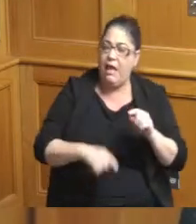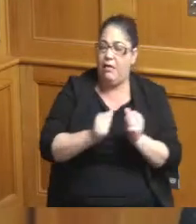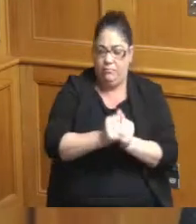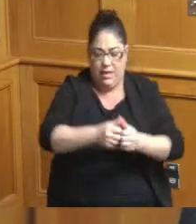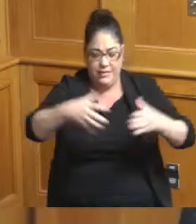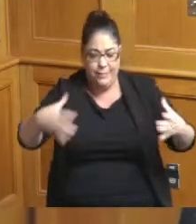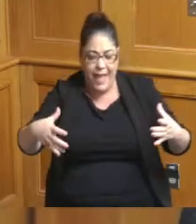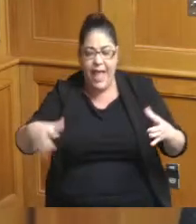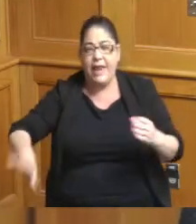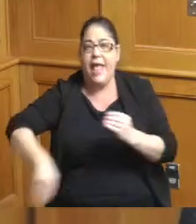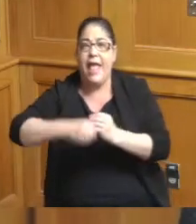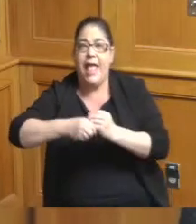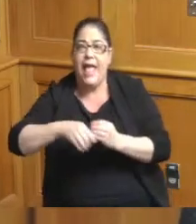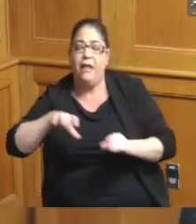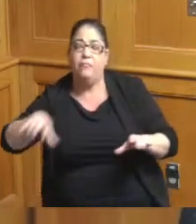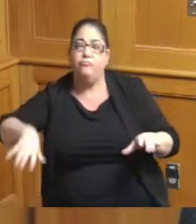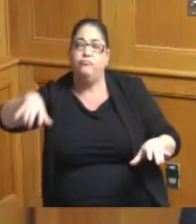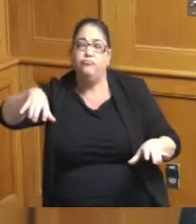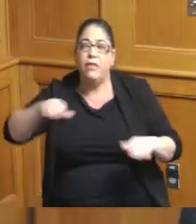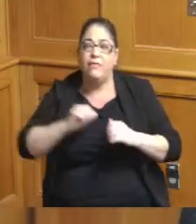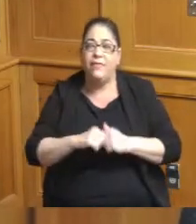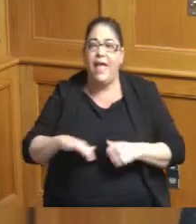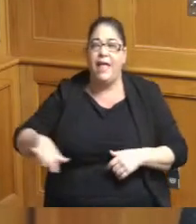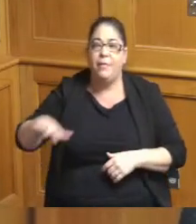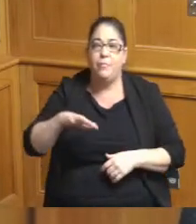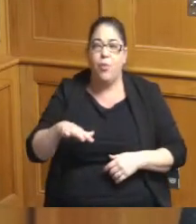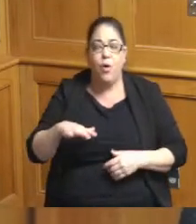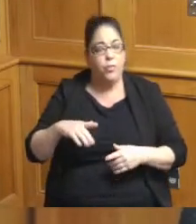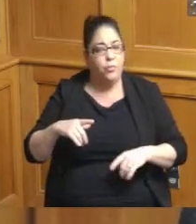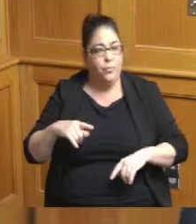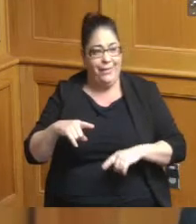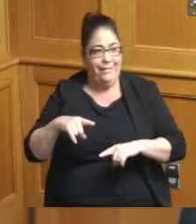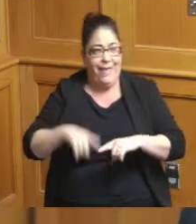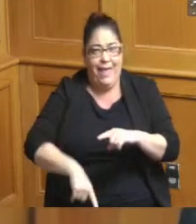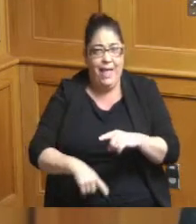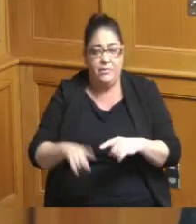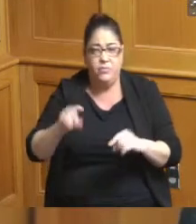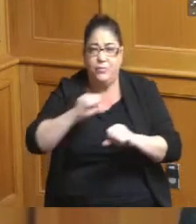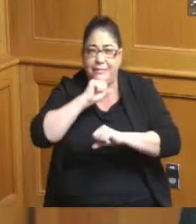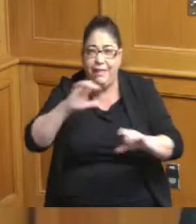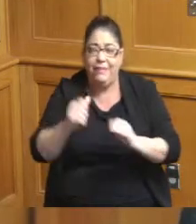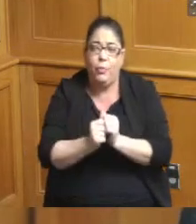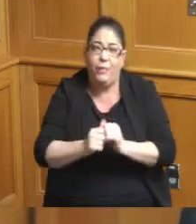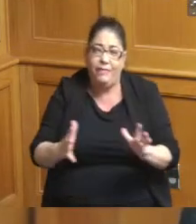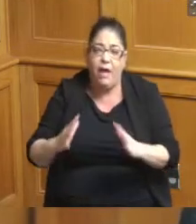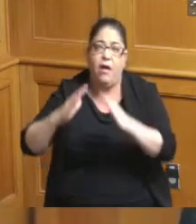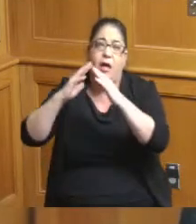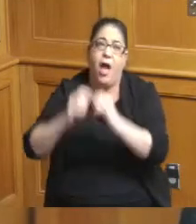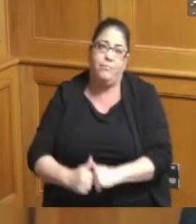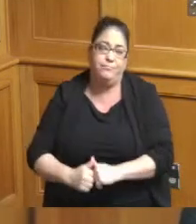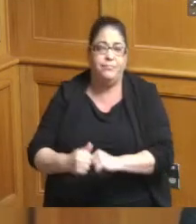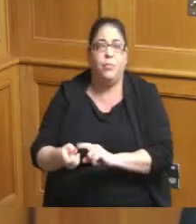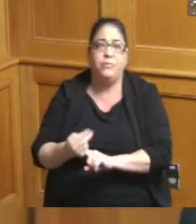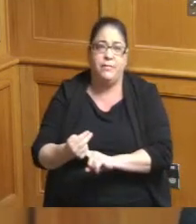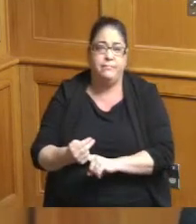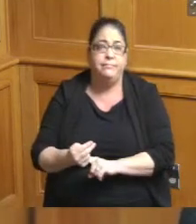plan for the revitalization of that part of this County without the Millennium coming down and so